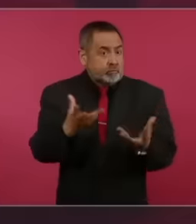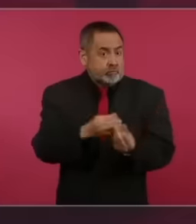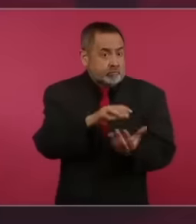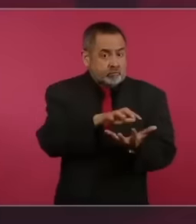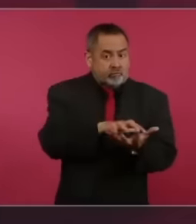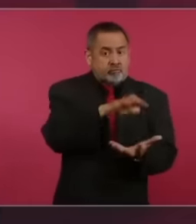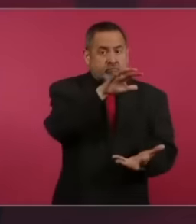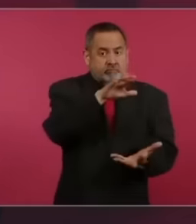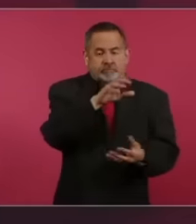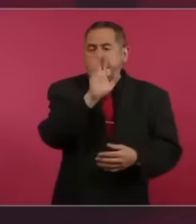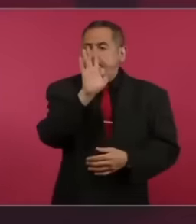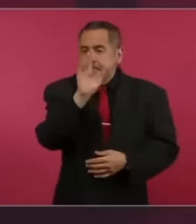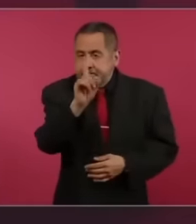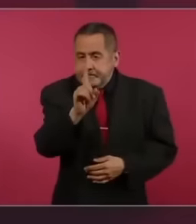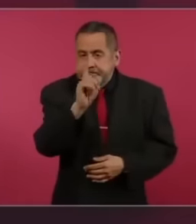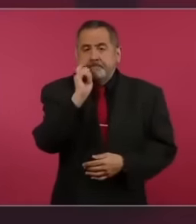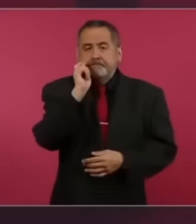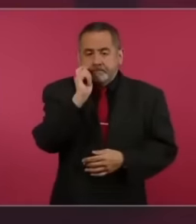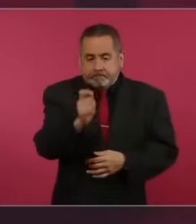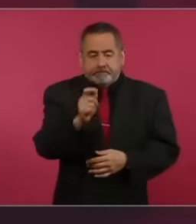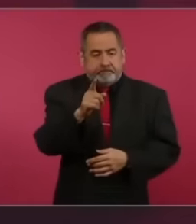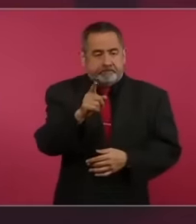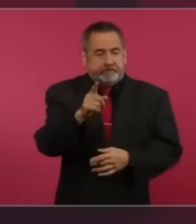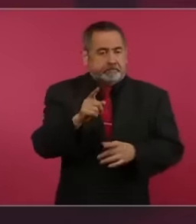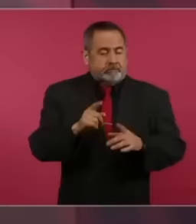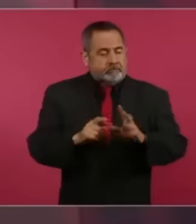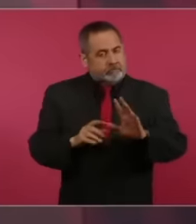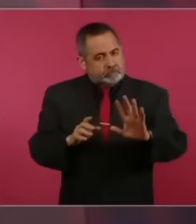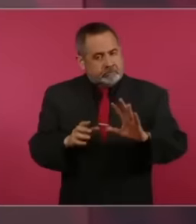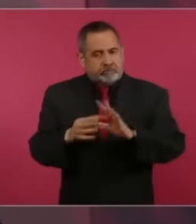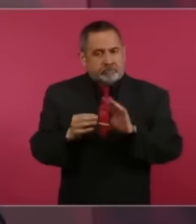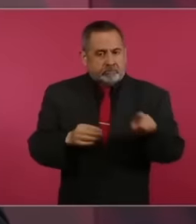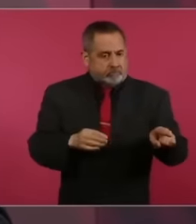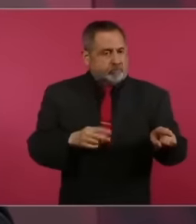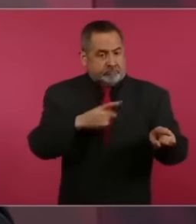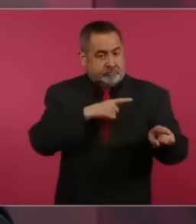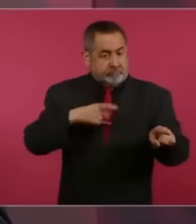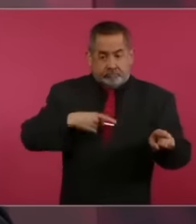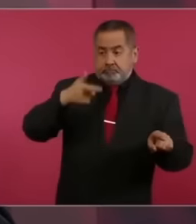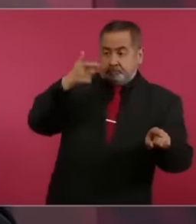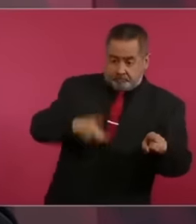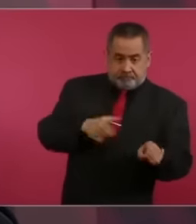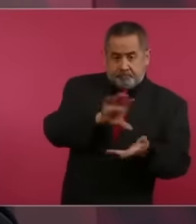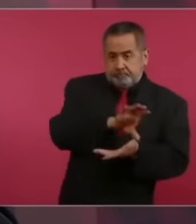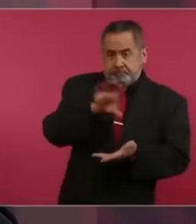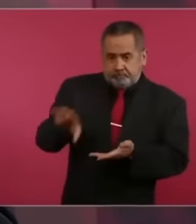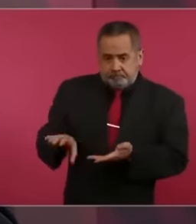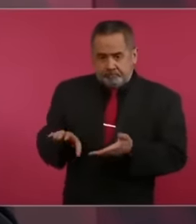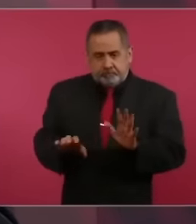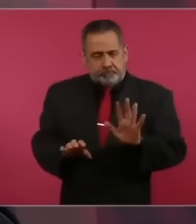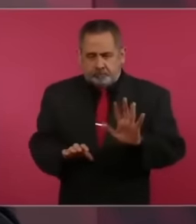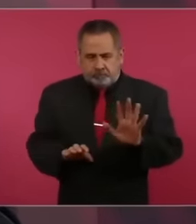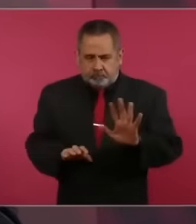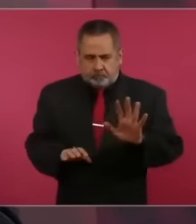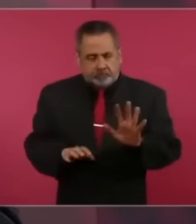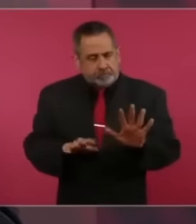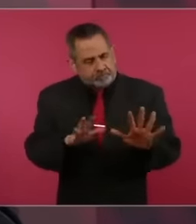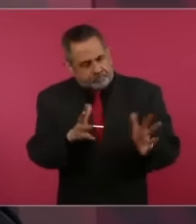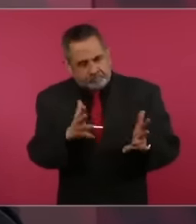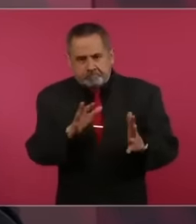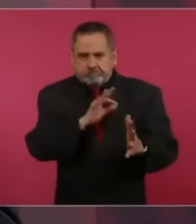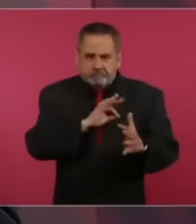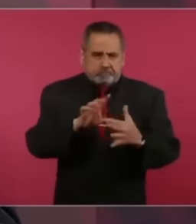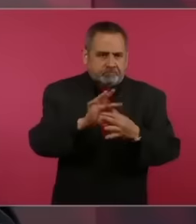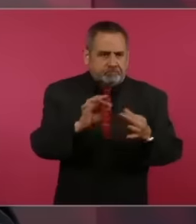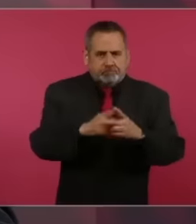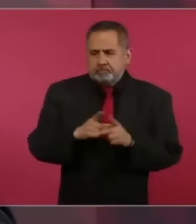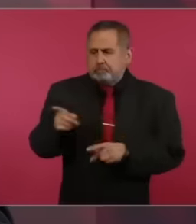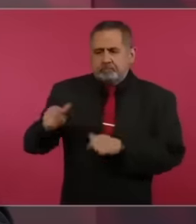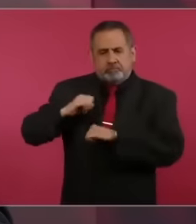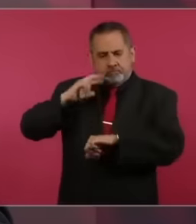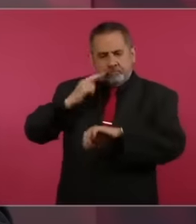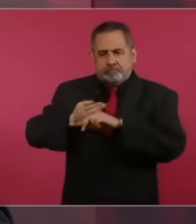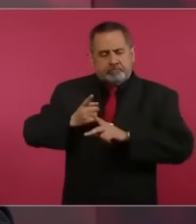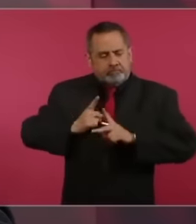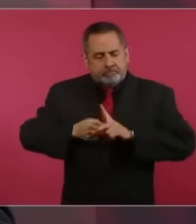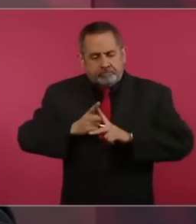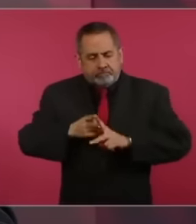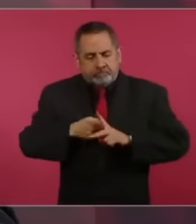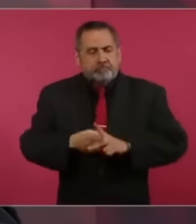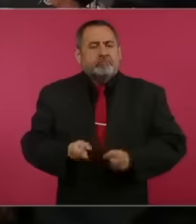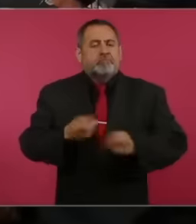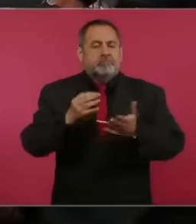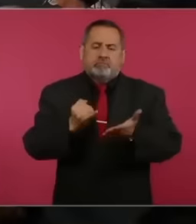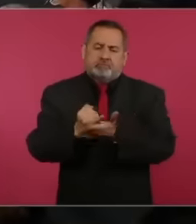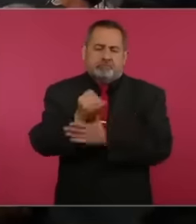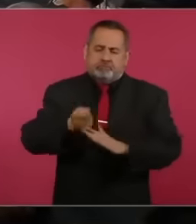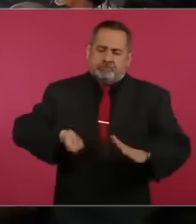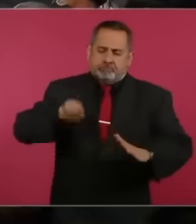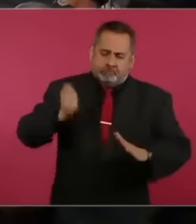meaning that it is what the competent authority must pay is the one that is going to resolve